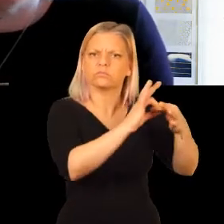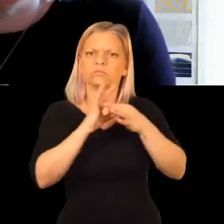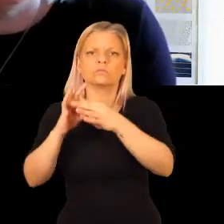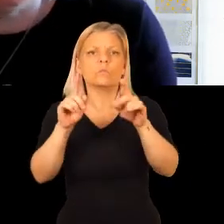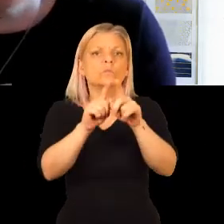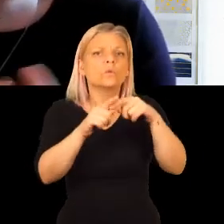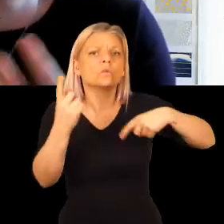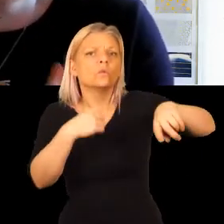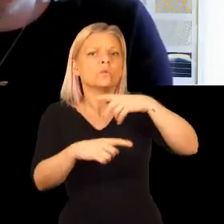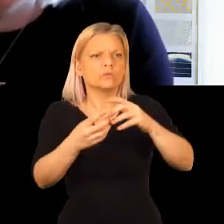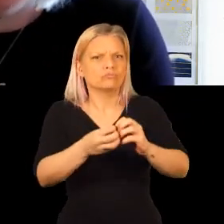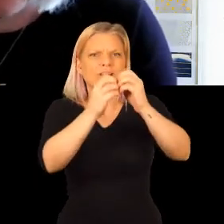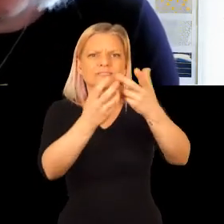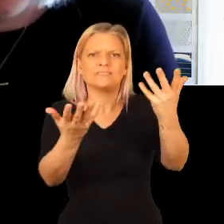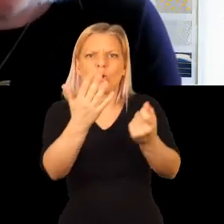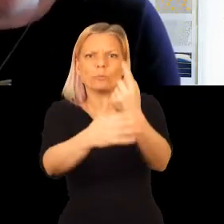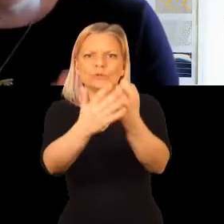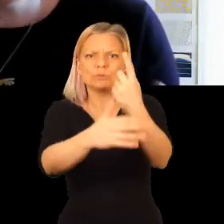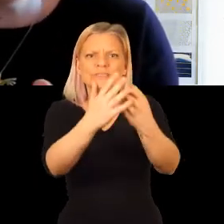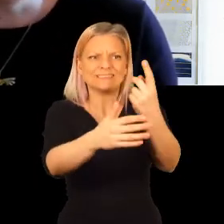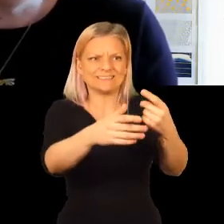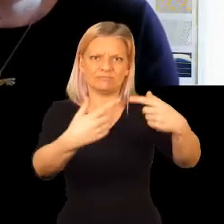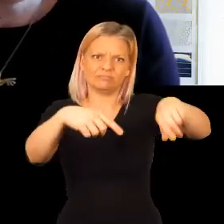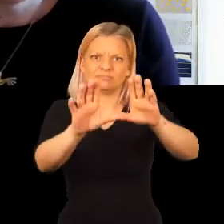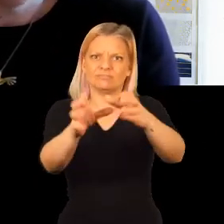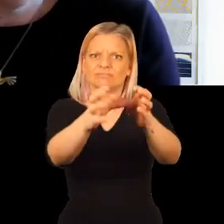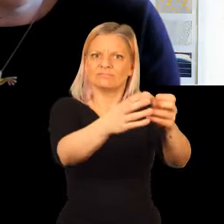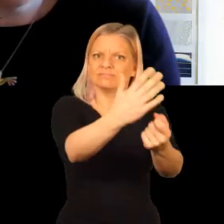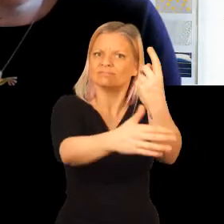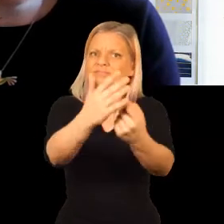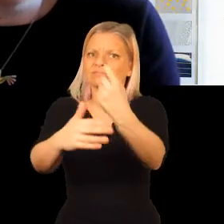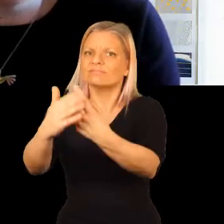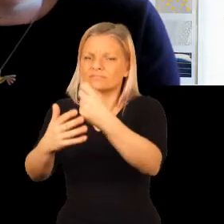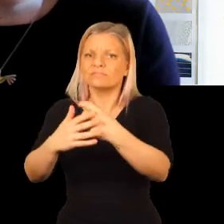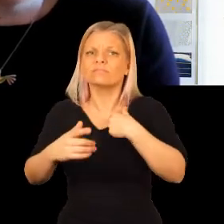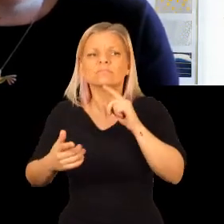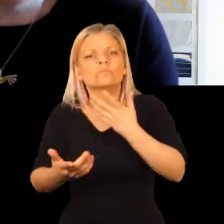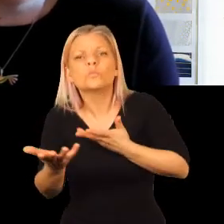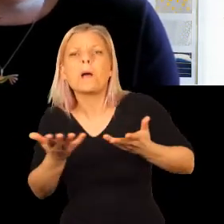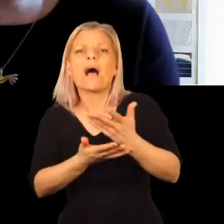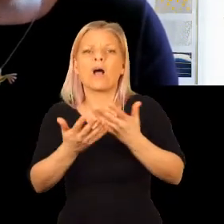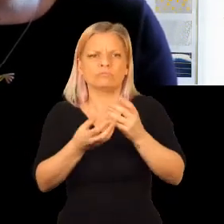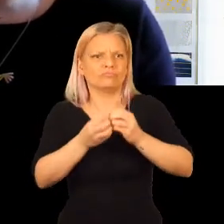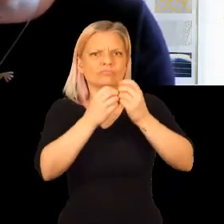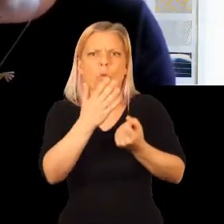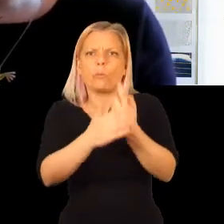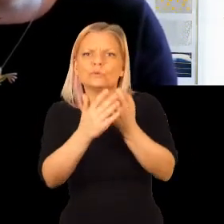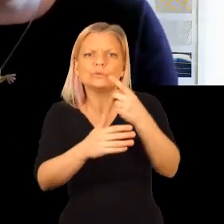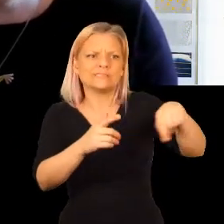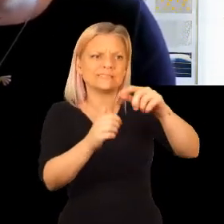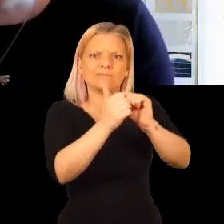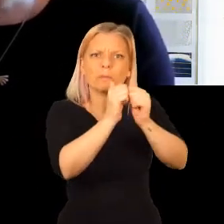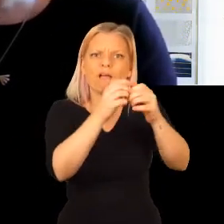is and we can articulate that but also you know we're talking about also as well about